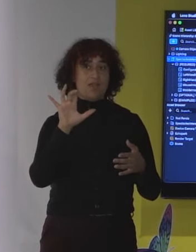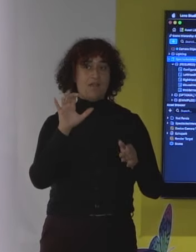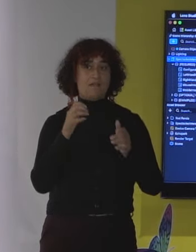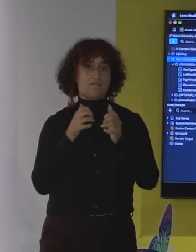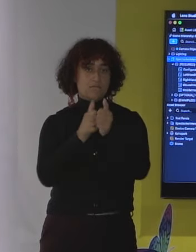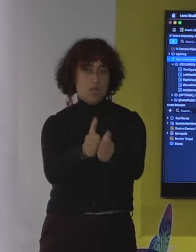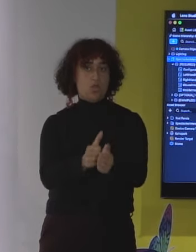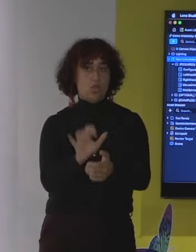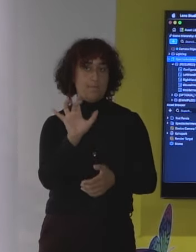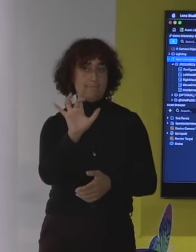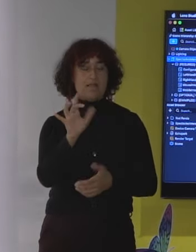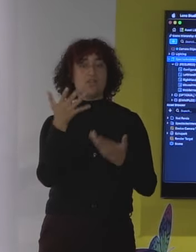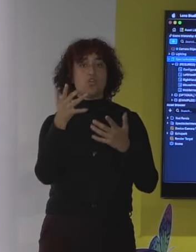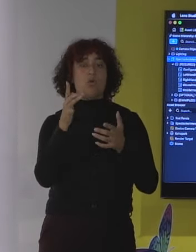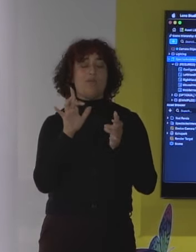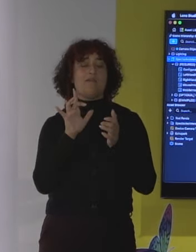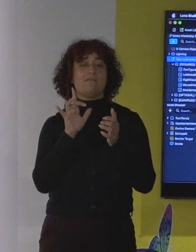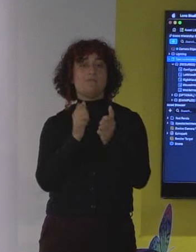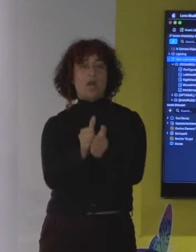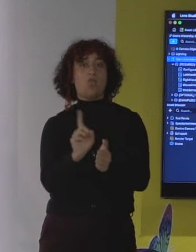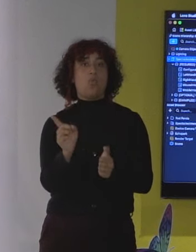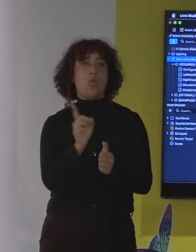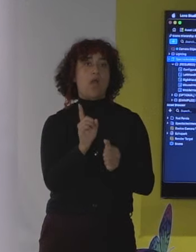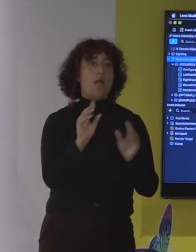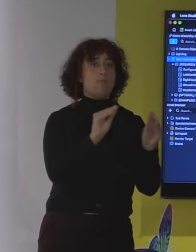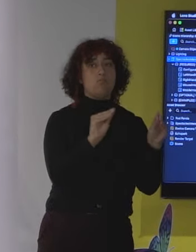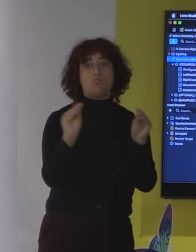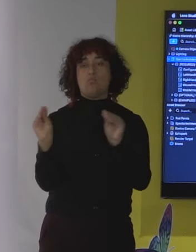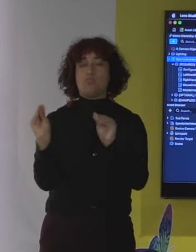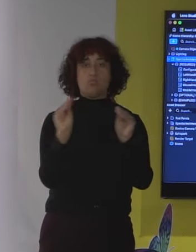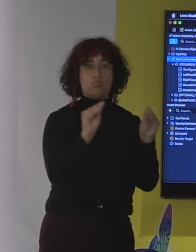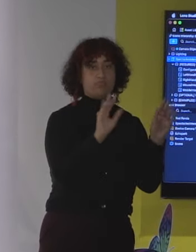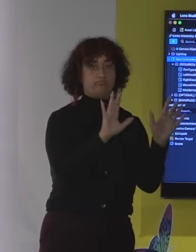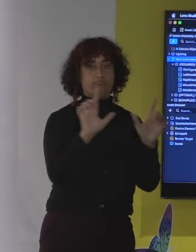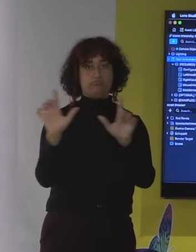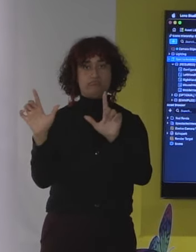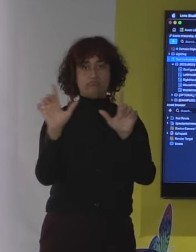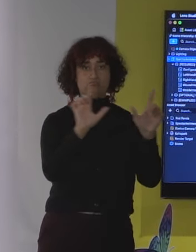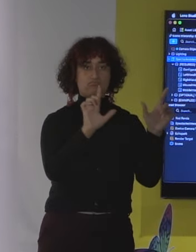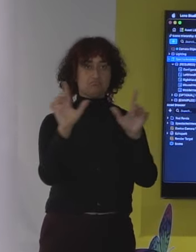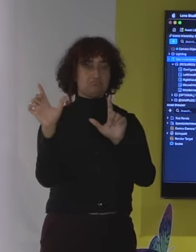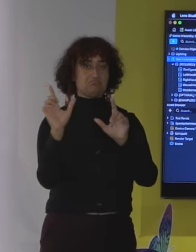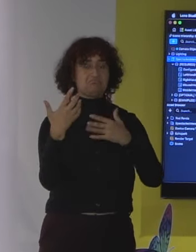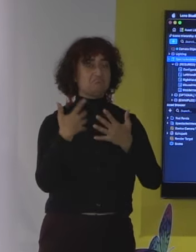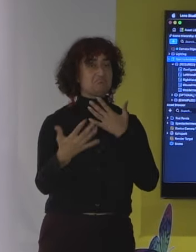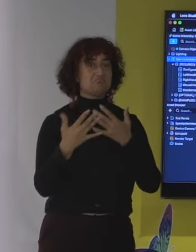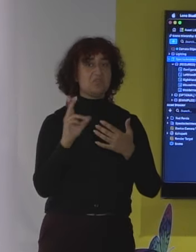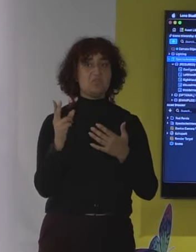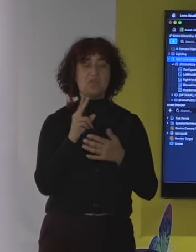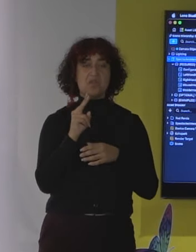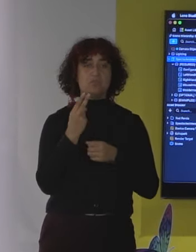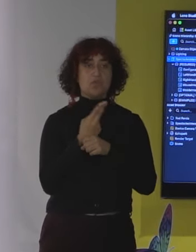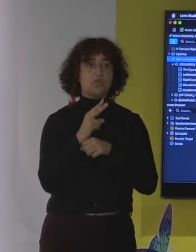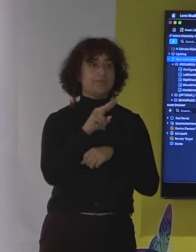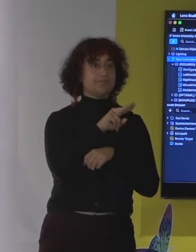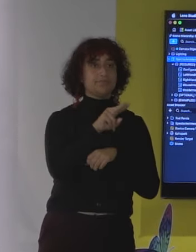it's already sort of following where I'm moving around in space. So, regardless of where the user is looking at or in their world,